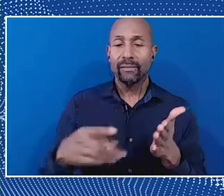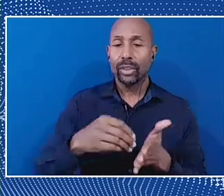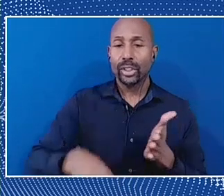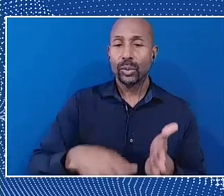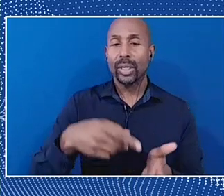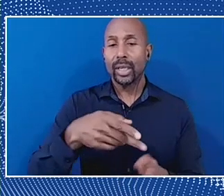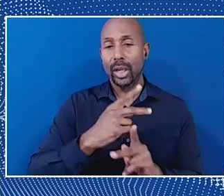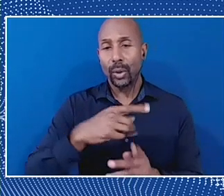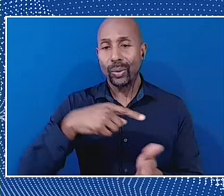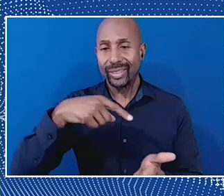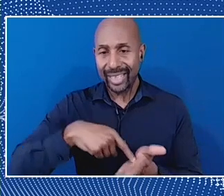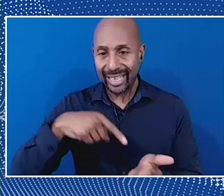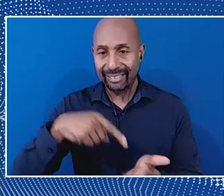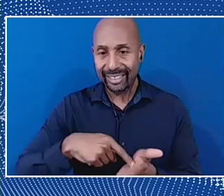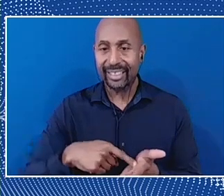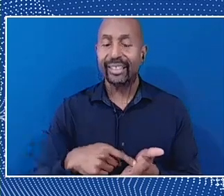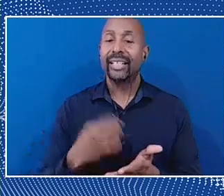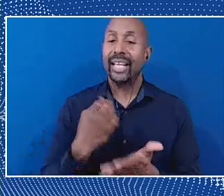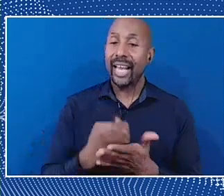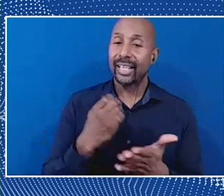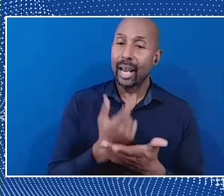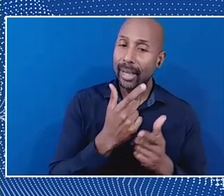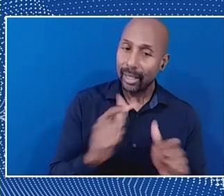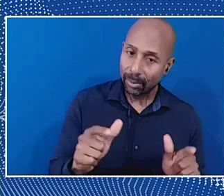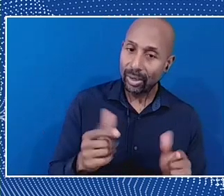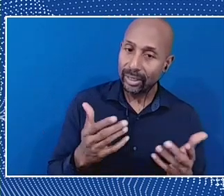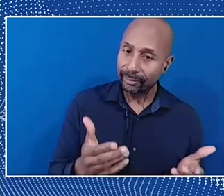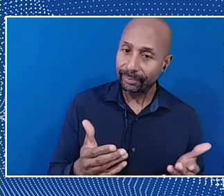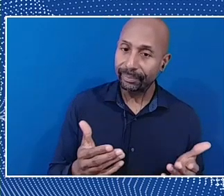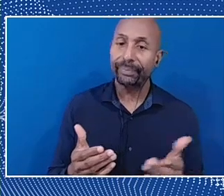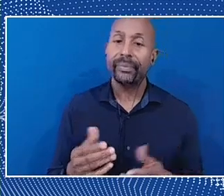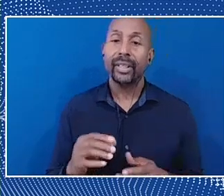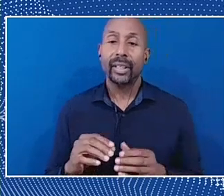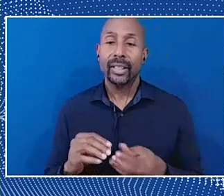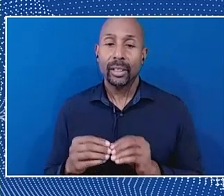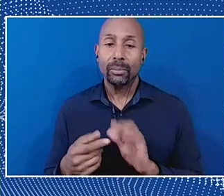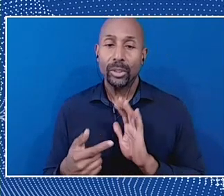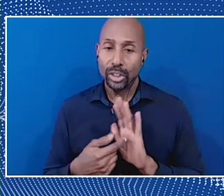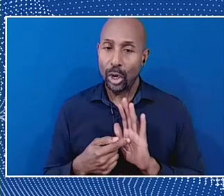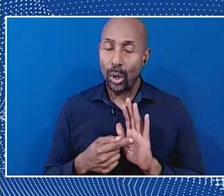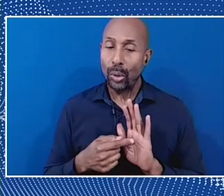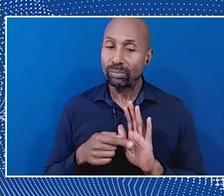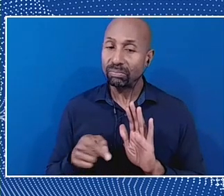a result of the payment resumption last fall. This burden weighs particularly